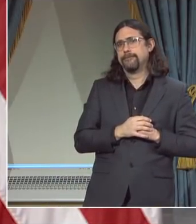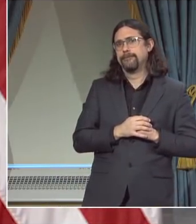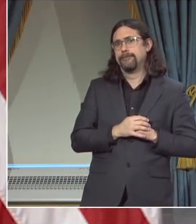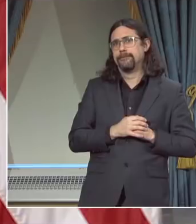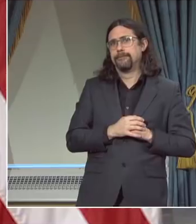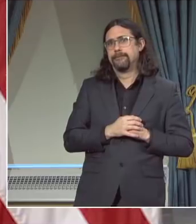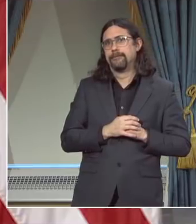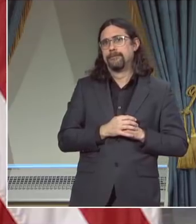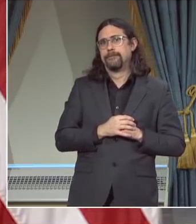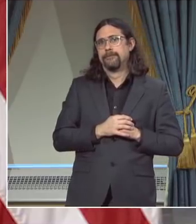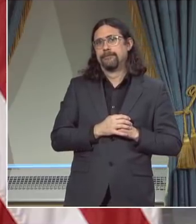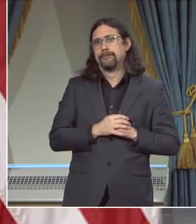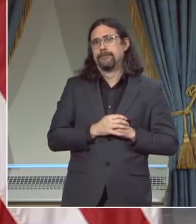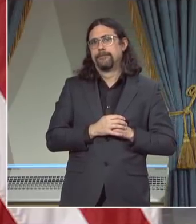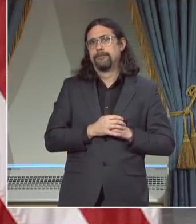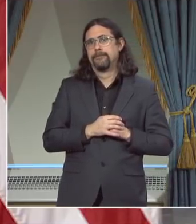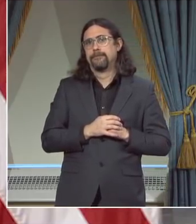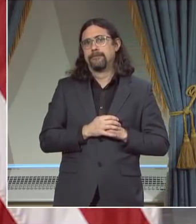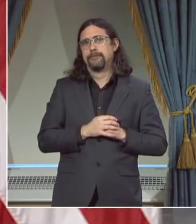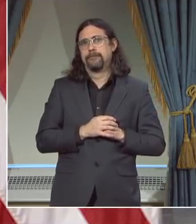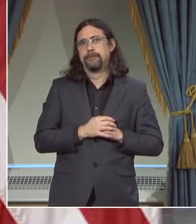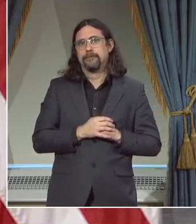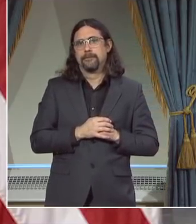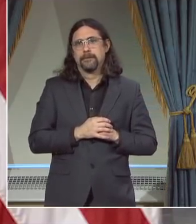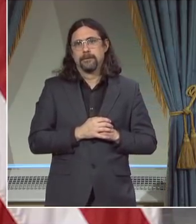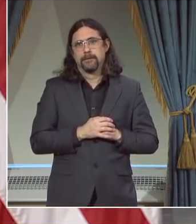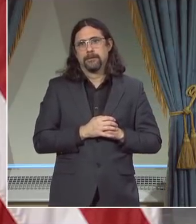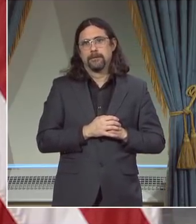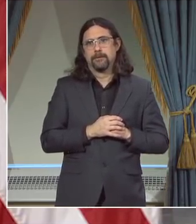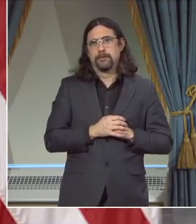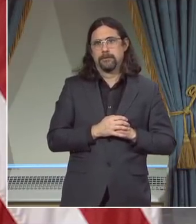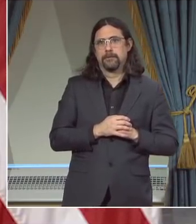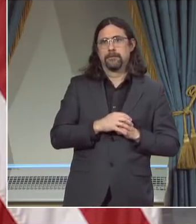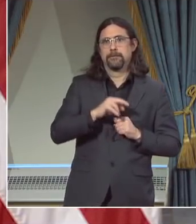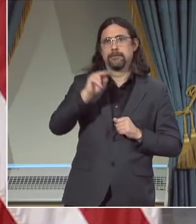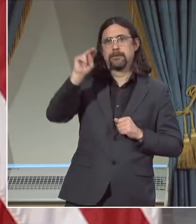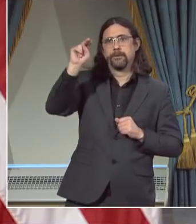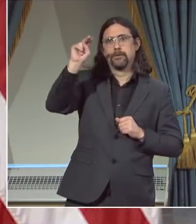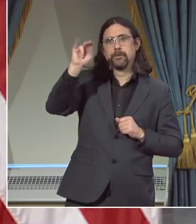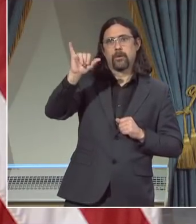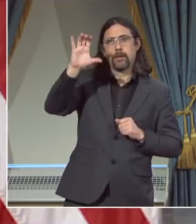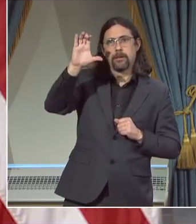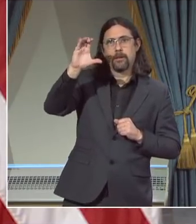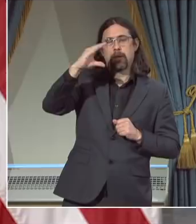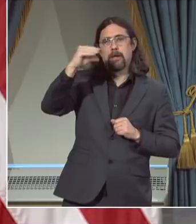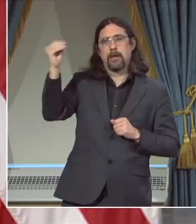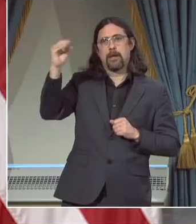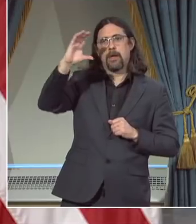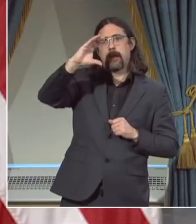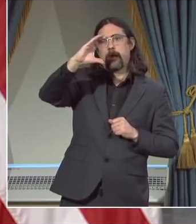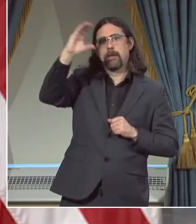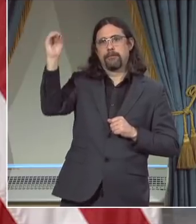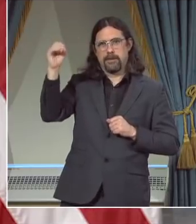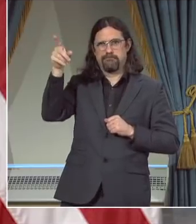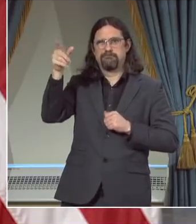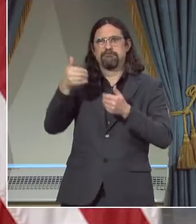YORK CITY TO THE WORLD AND BRING IN THE TOURISTS AND THE INVESTMENT THAT HELPS THE CITY KEEP MOVING FORWARD.